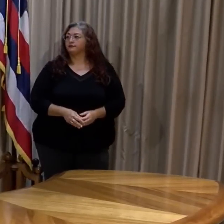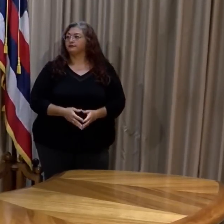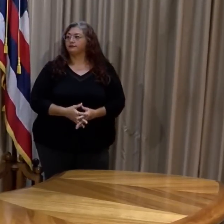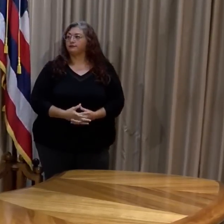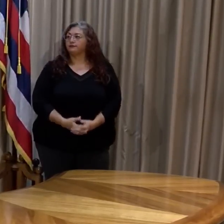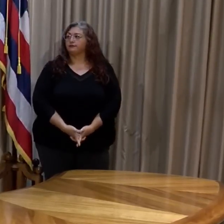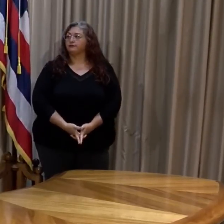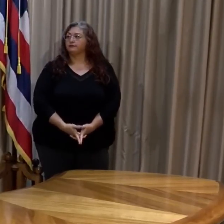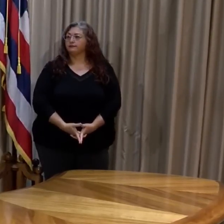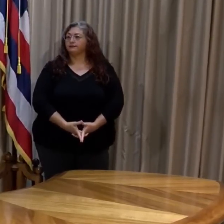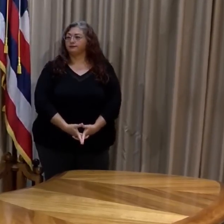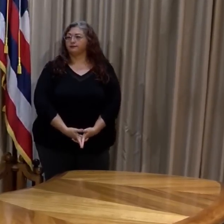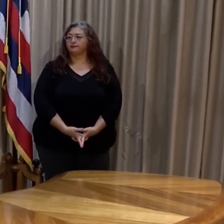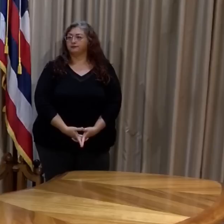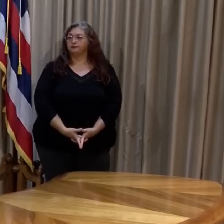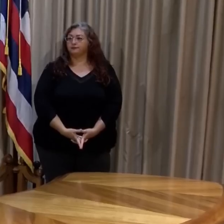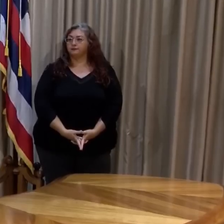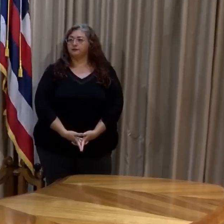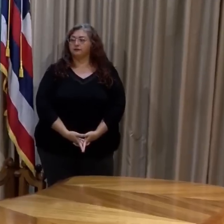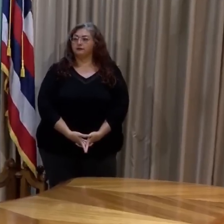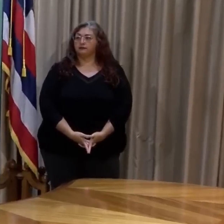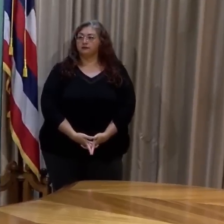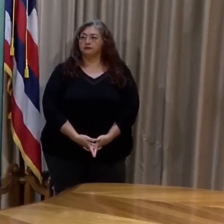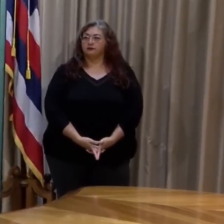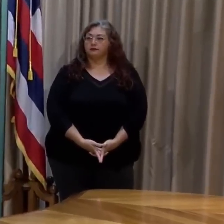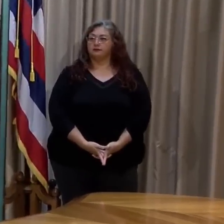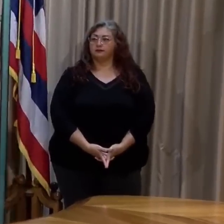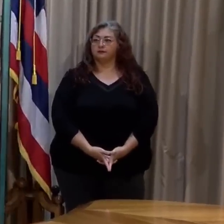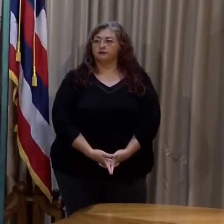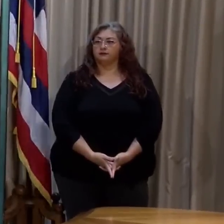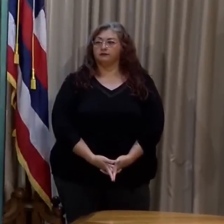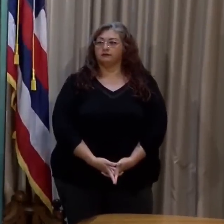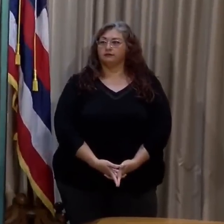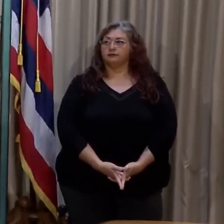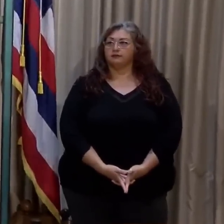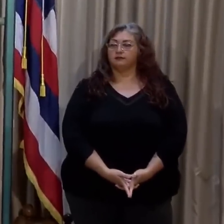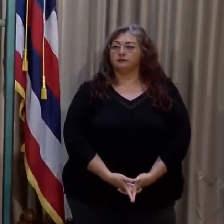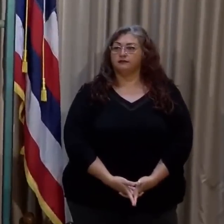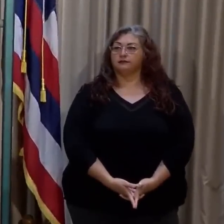YOUR NEXT SPEAKER IS THE DEPARTMENT OF TRANSPORTATION SPOKE PERSON.